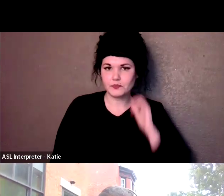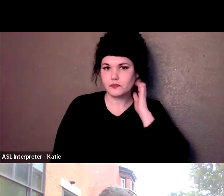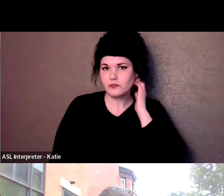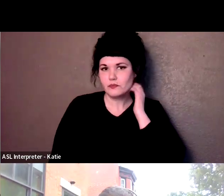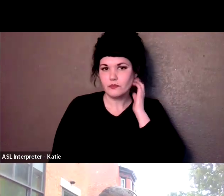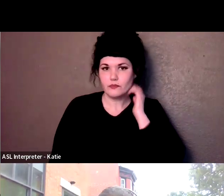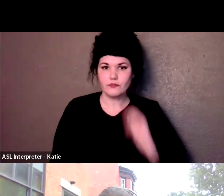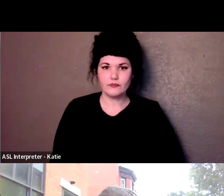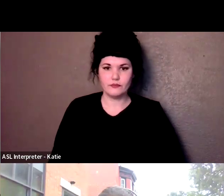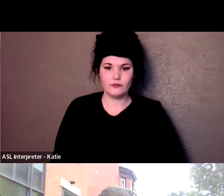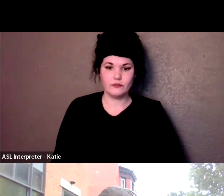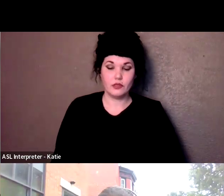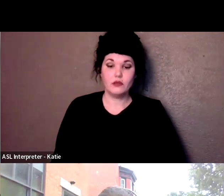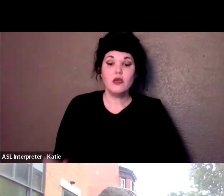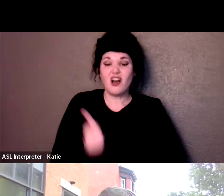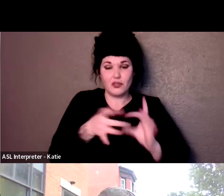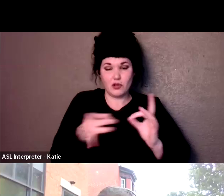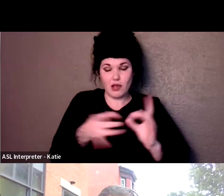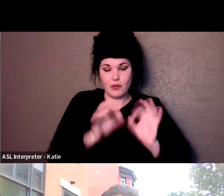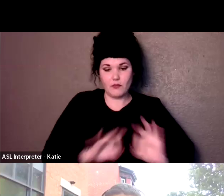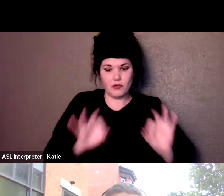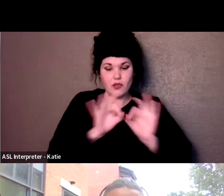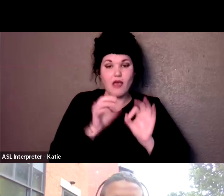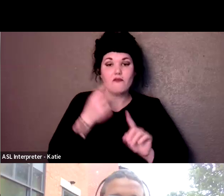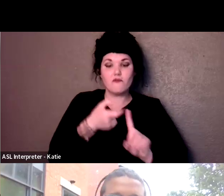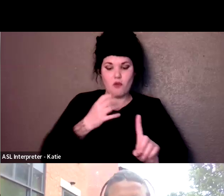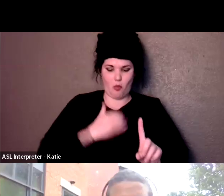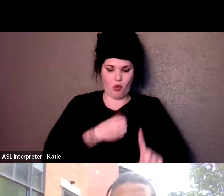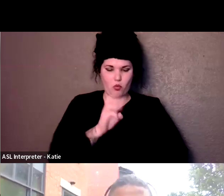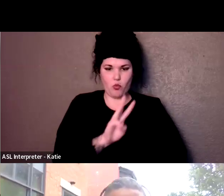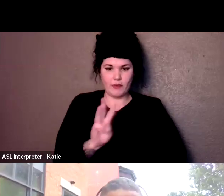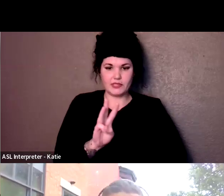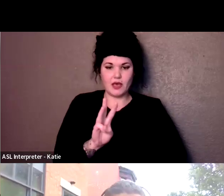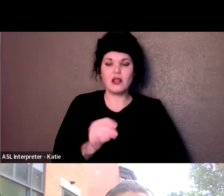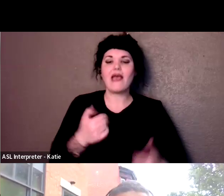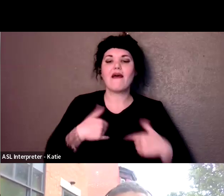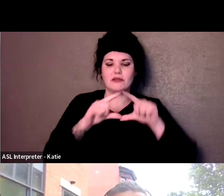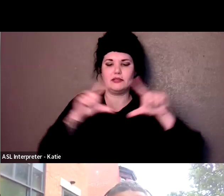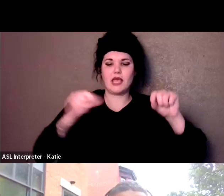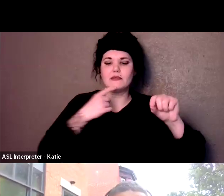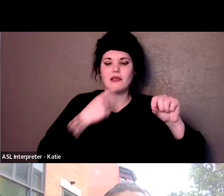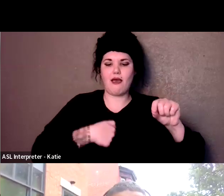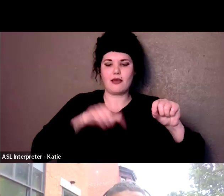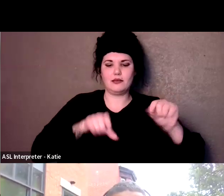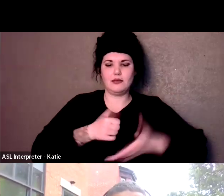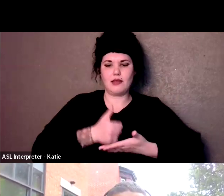Rural Mind's website under the "I Need Help" tab, there are pages that are a comprehensive listing of